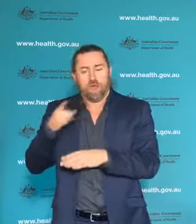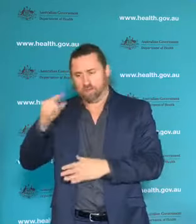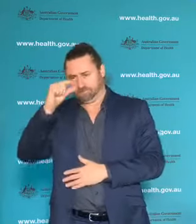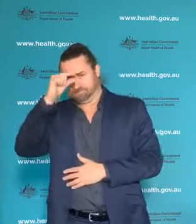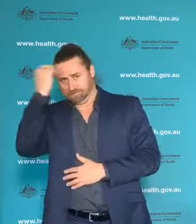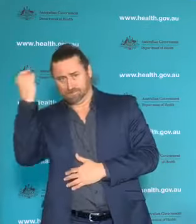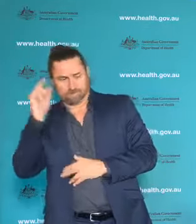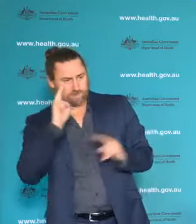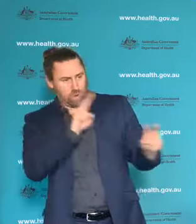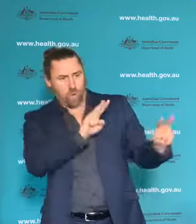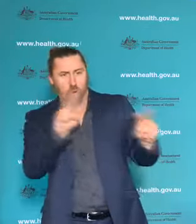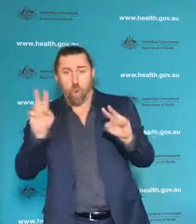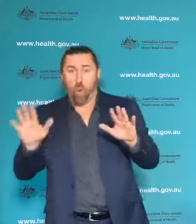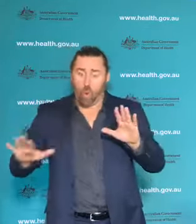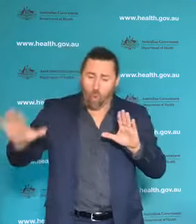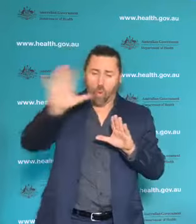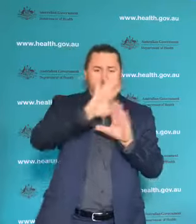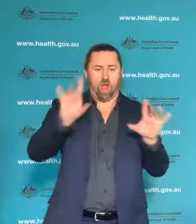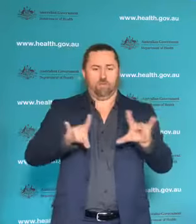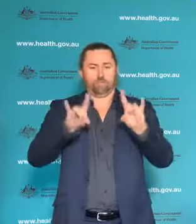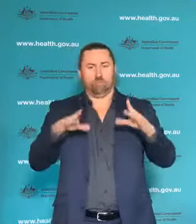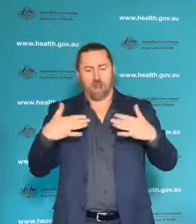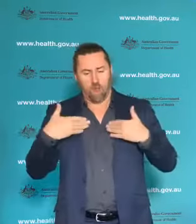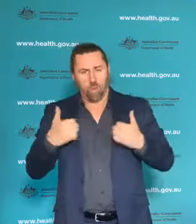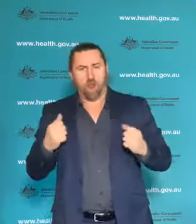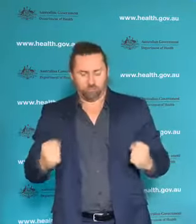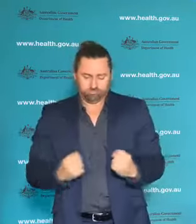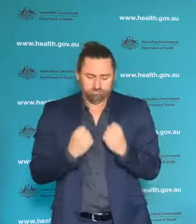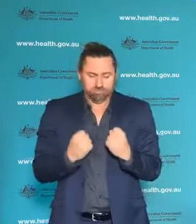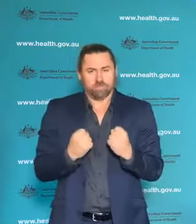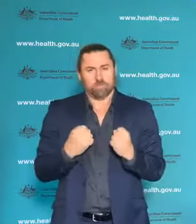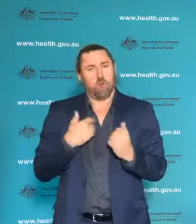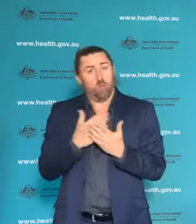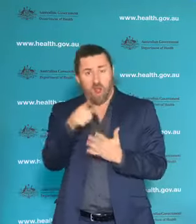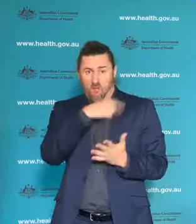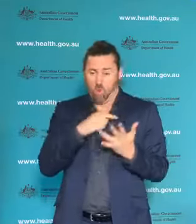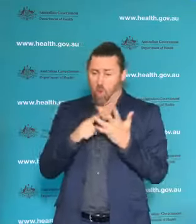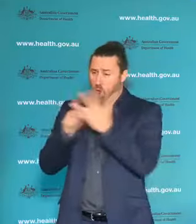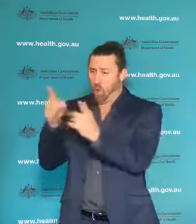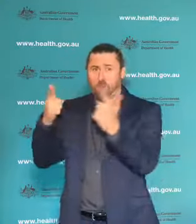of the people of Australia and we all owe him a huge debt of gratitude.